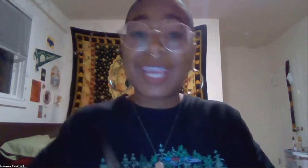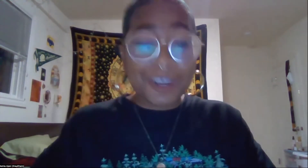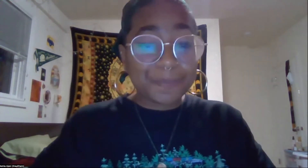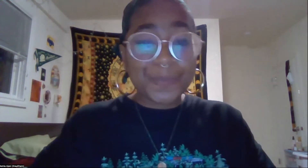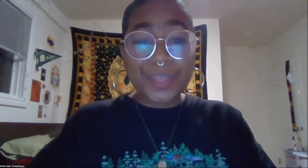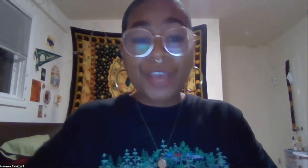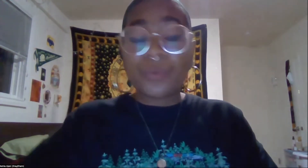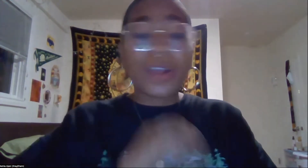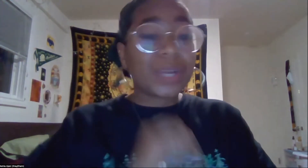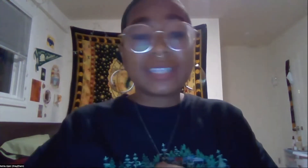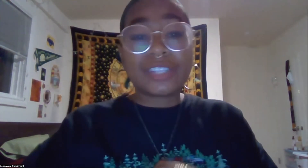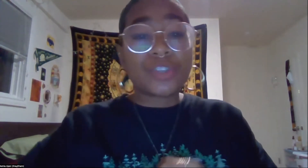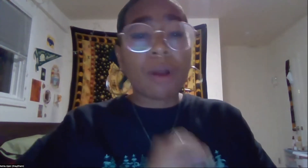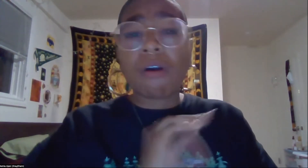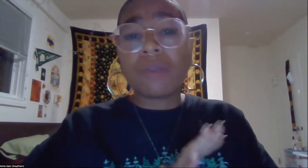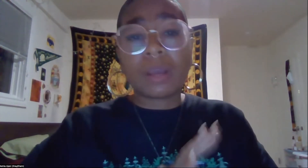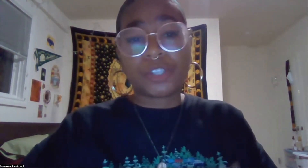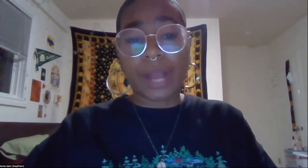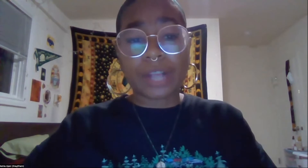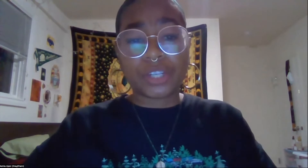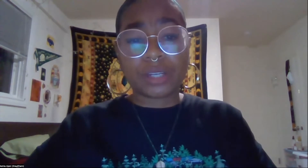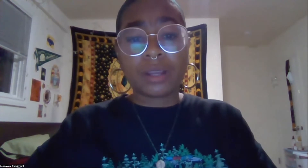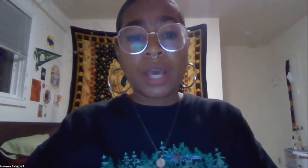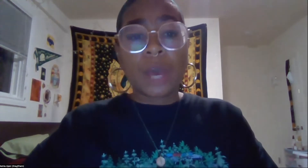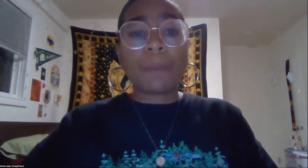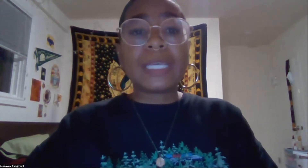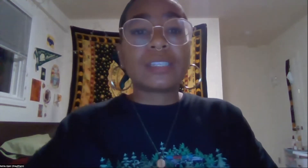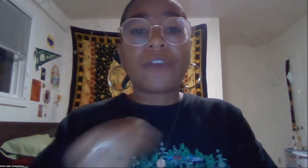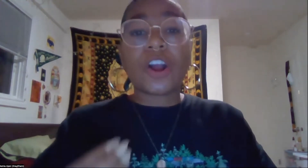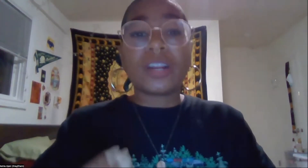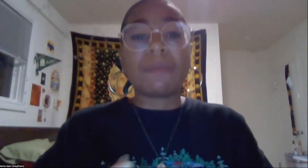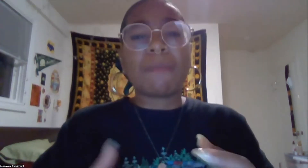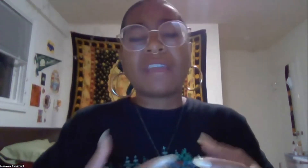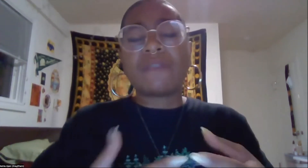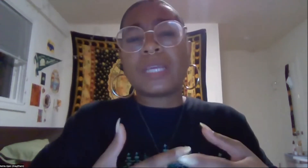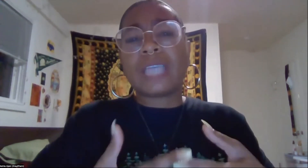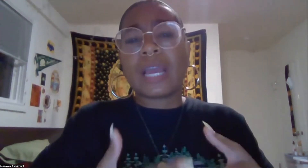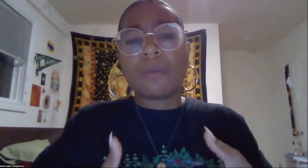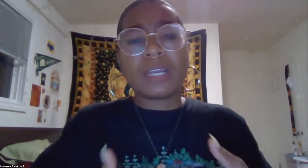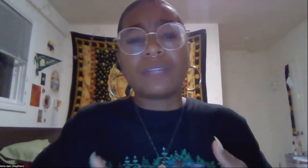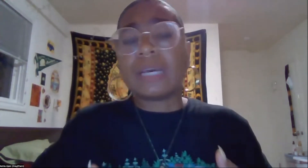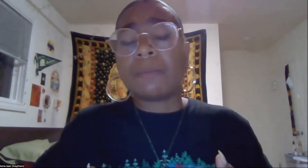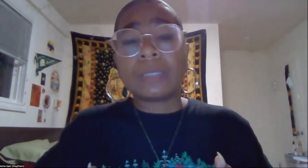Here We are witnesses to our own abstraction. What pieces of art can be made from the entanglement of limbs?